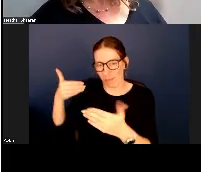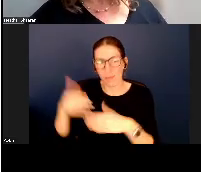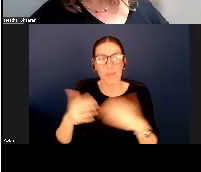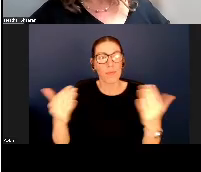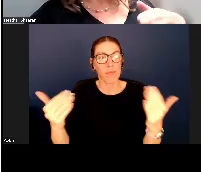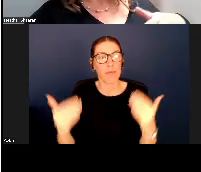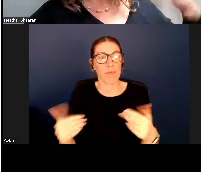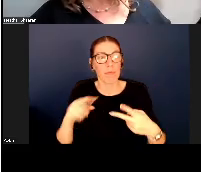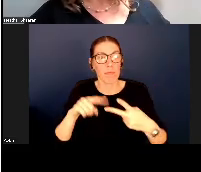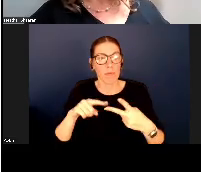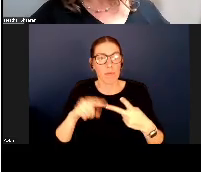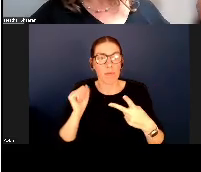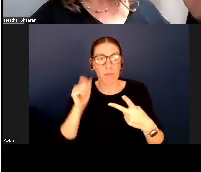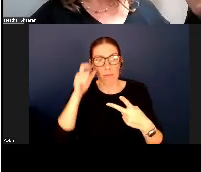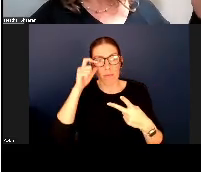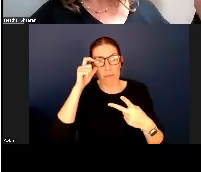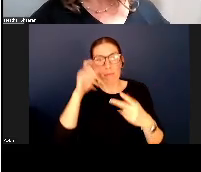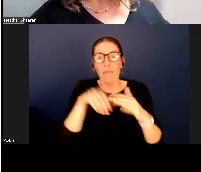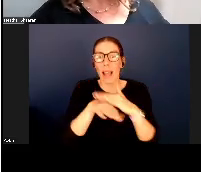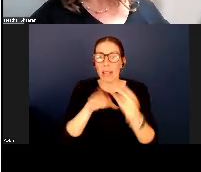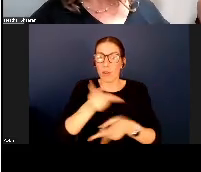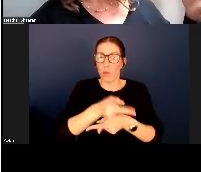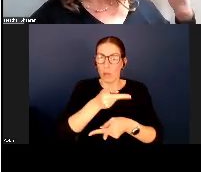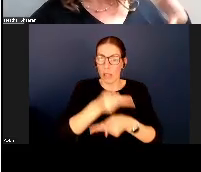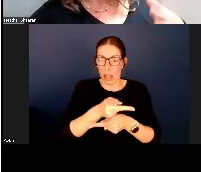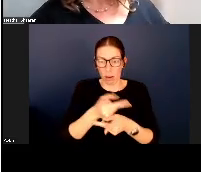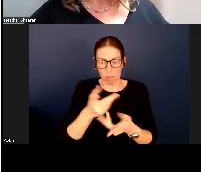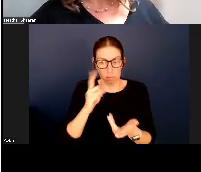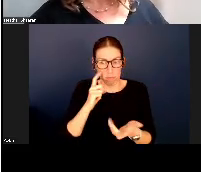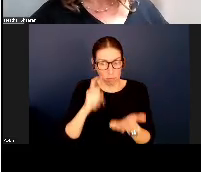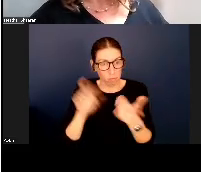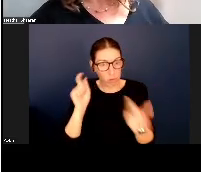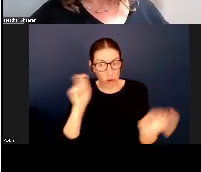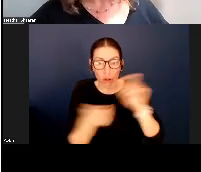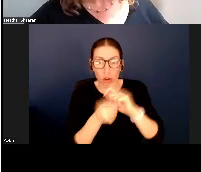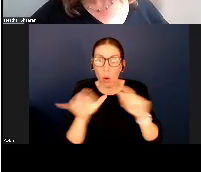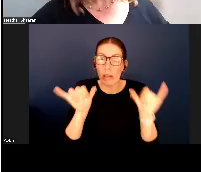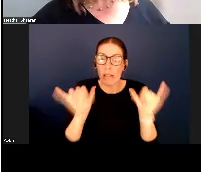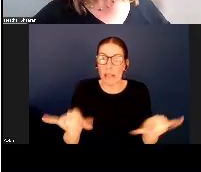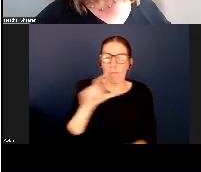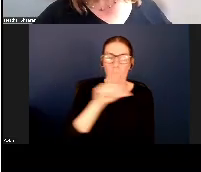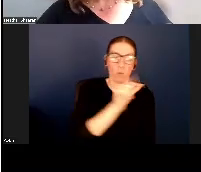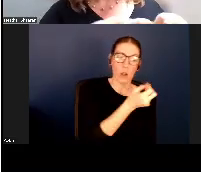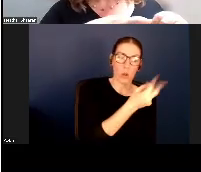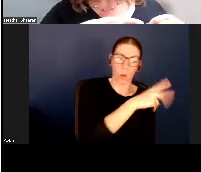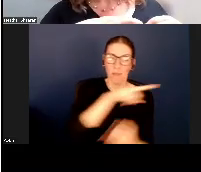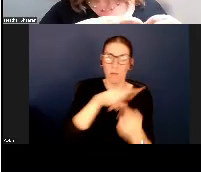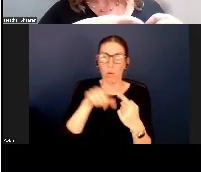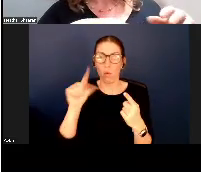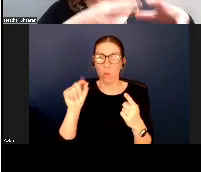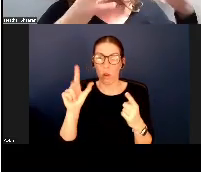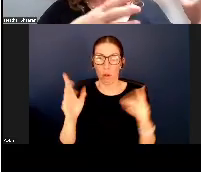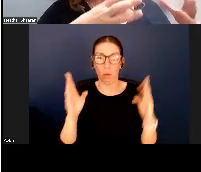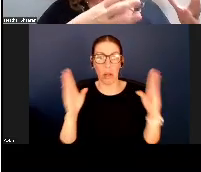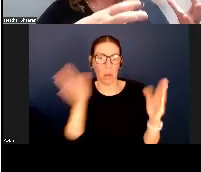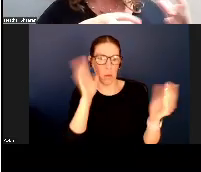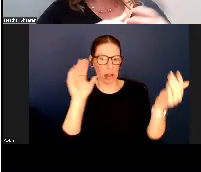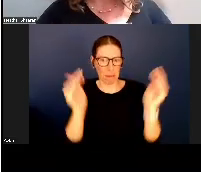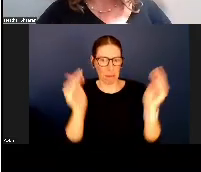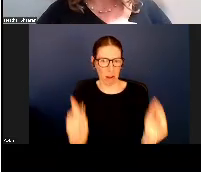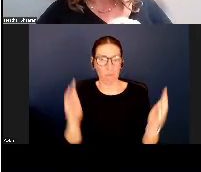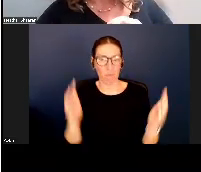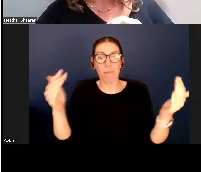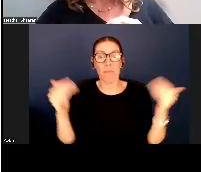to care over the years. So from 2012 to 2023. And then finally, once we had all this data,